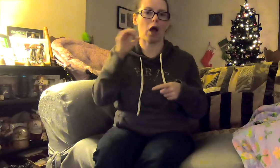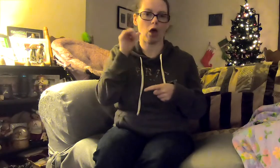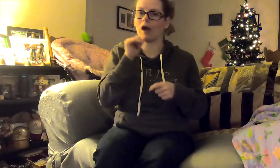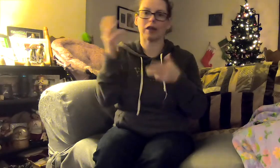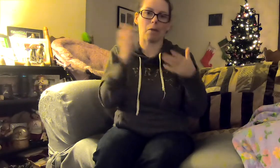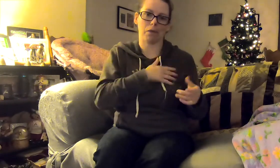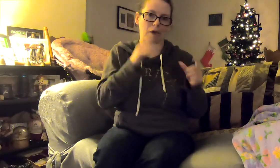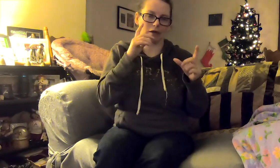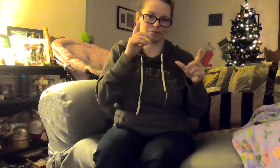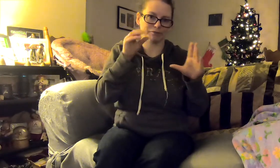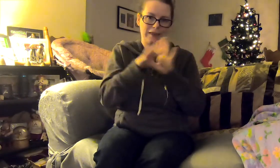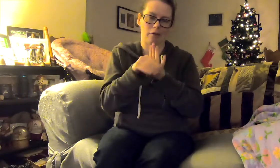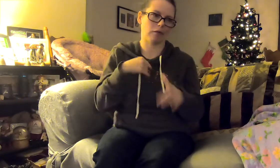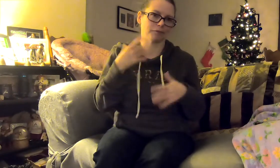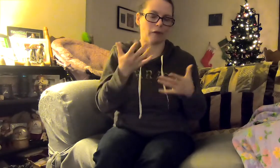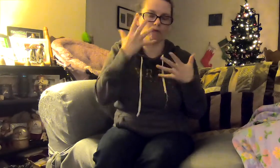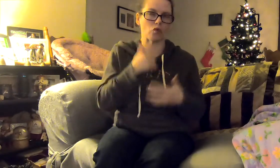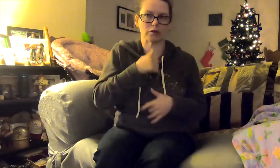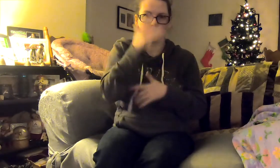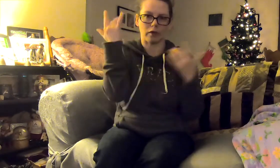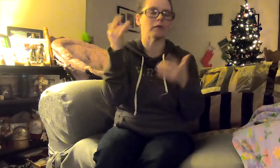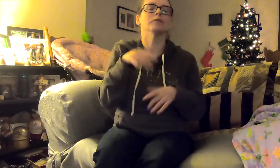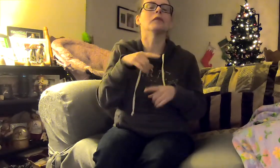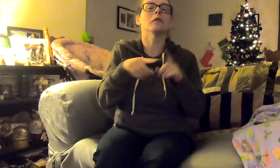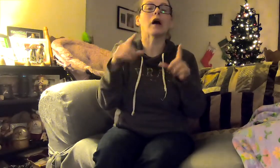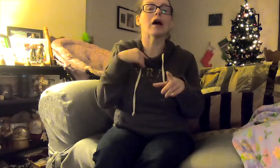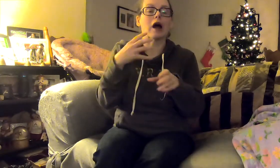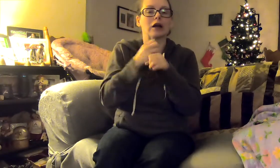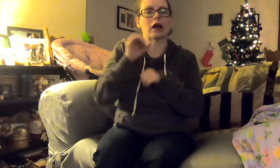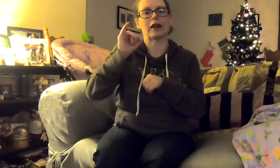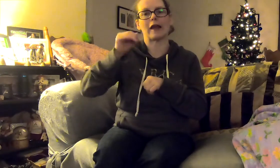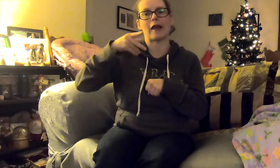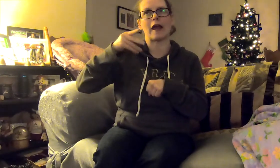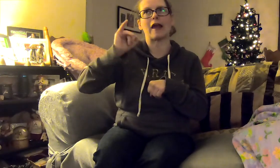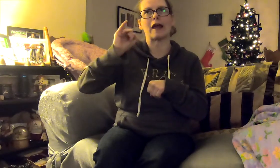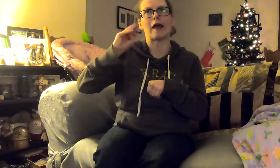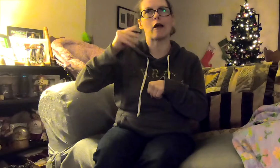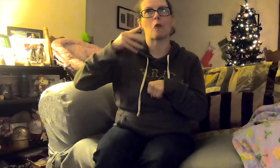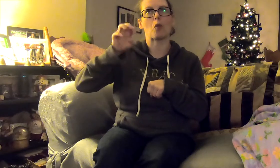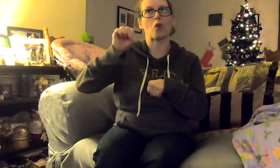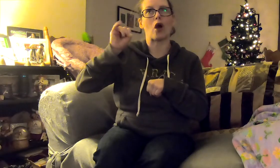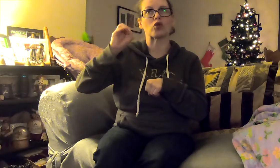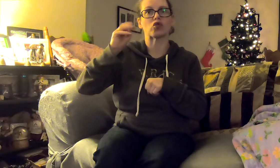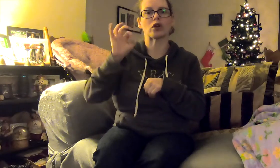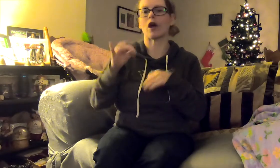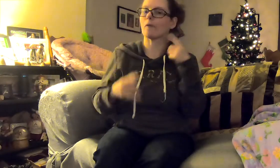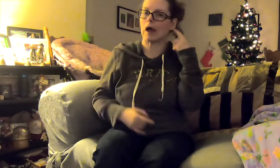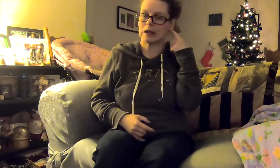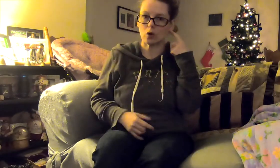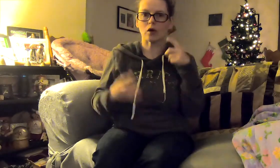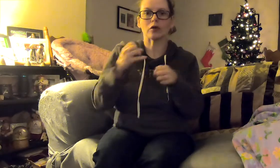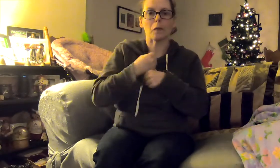Today went got my impression of my ear, to get a new ear mold